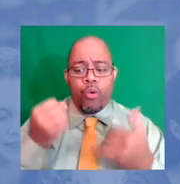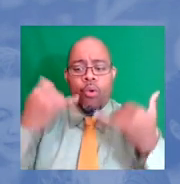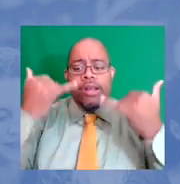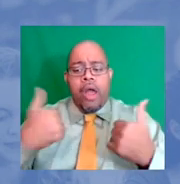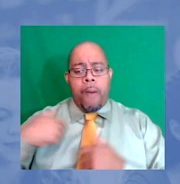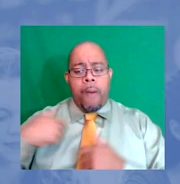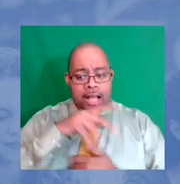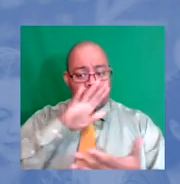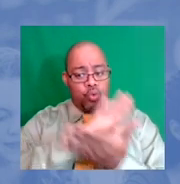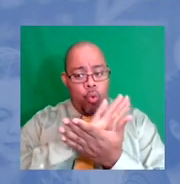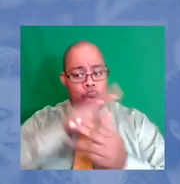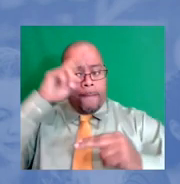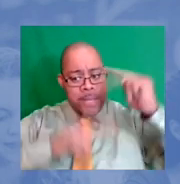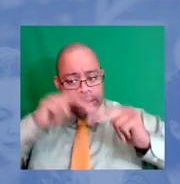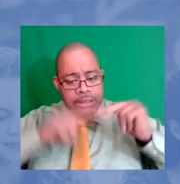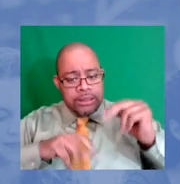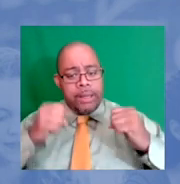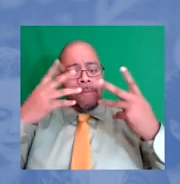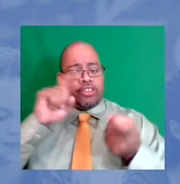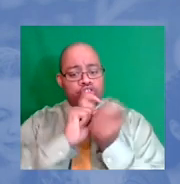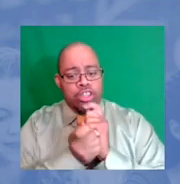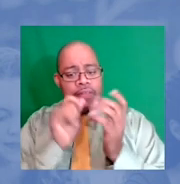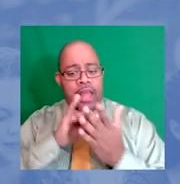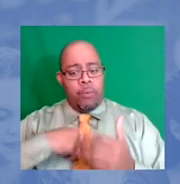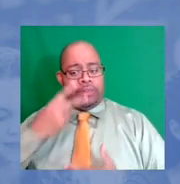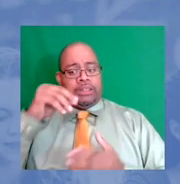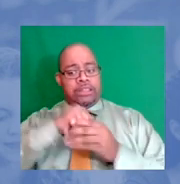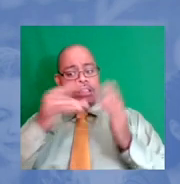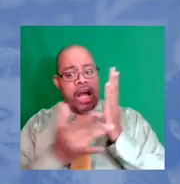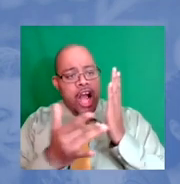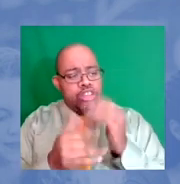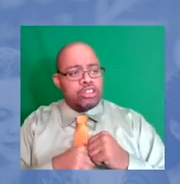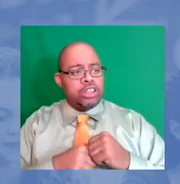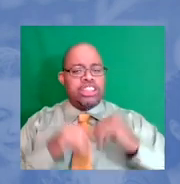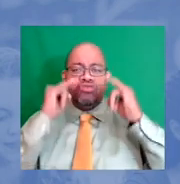AND MANY CHANGES IN TECHNOLOGY AND INSTRUCTION AND PRACTICES.